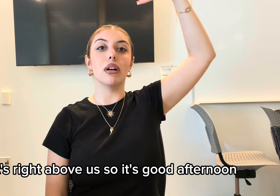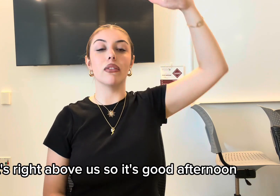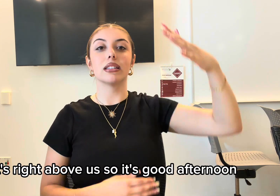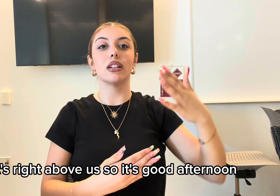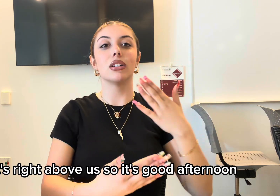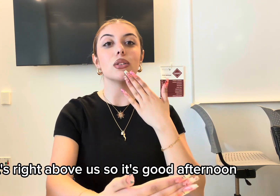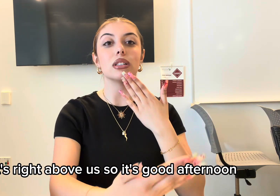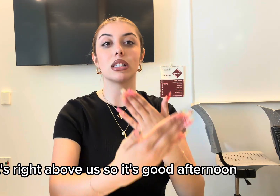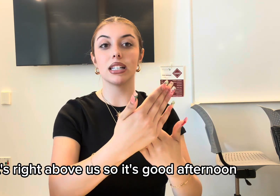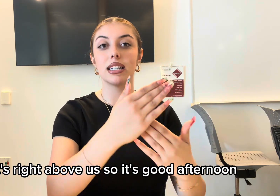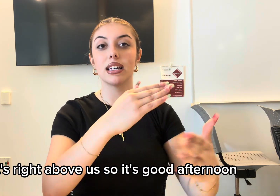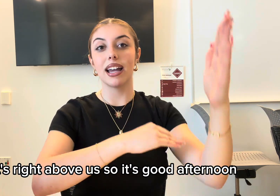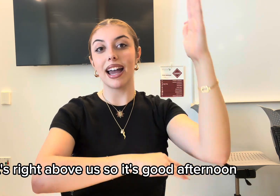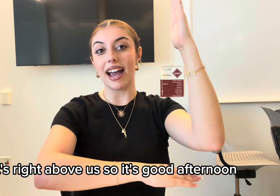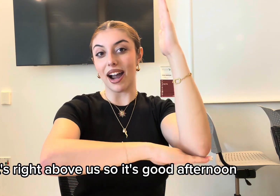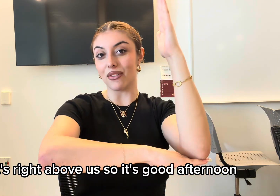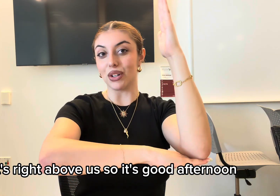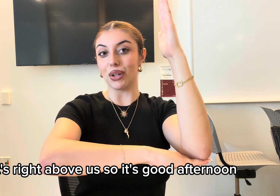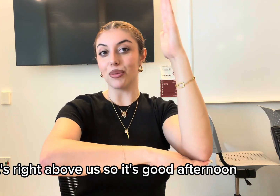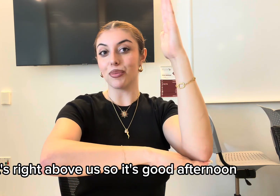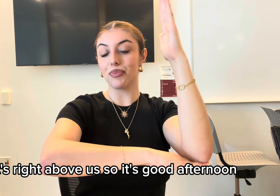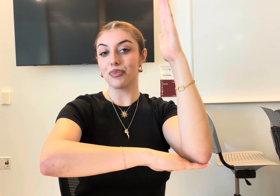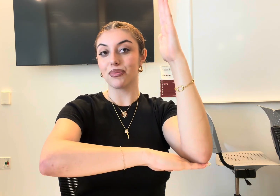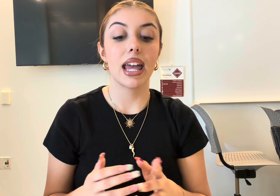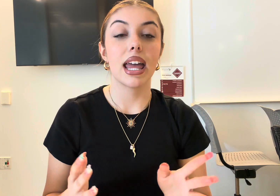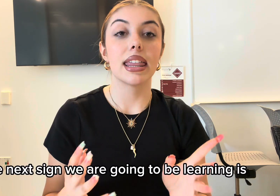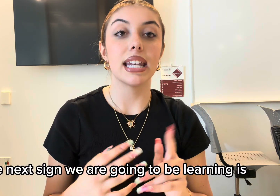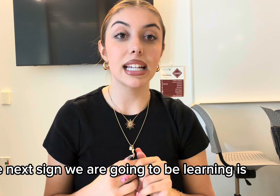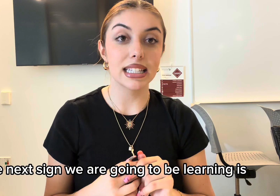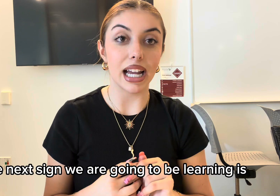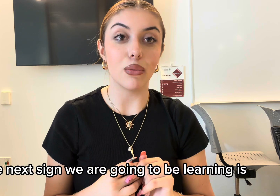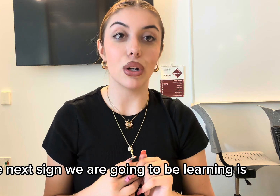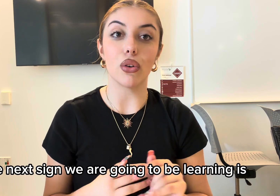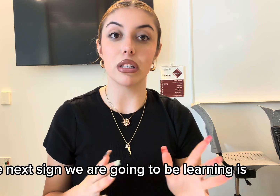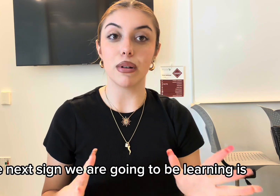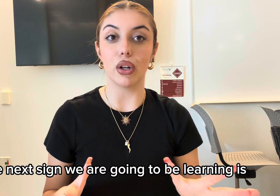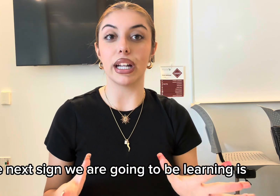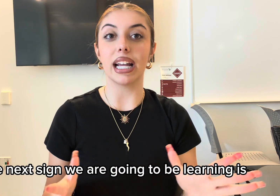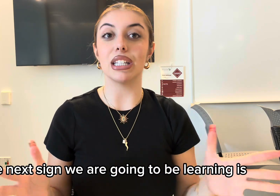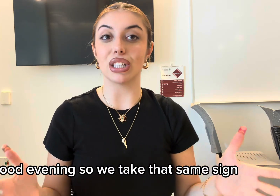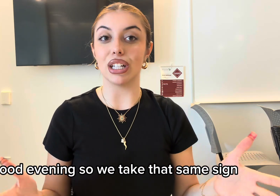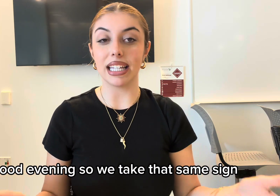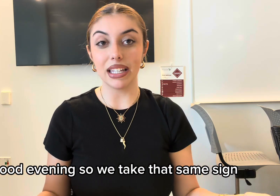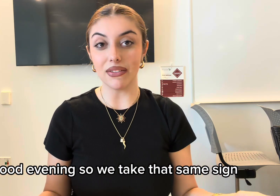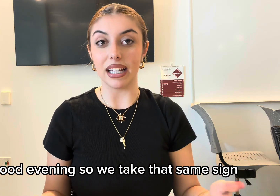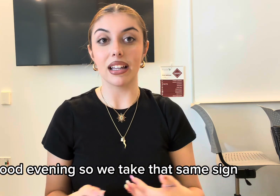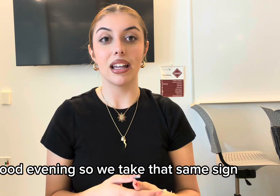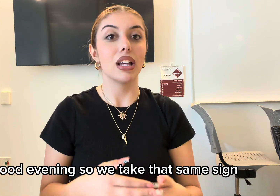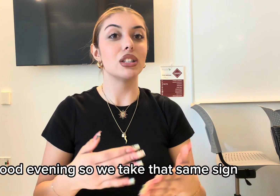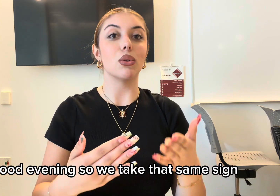above us. So, it's good afternoon. The next sign we are going to be learning is good evening. So,